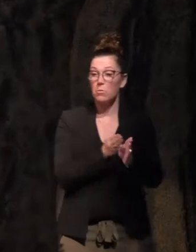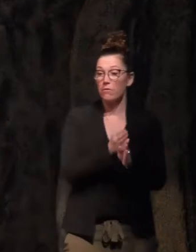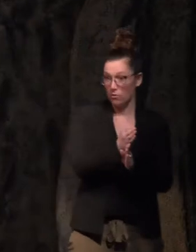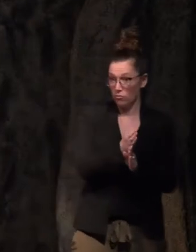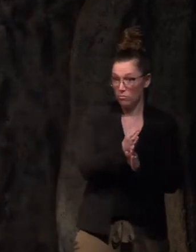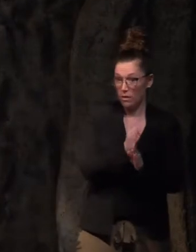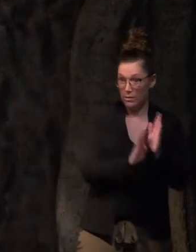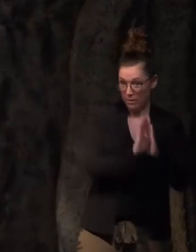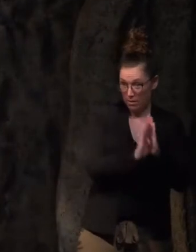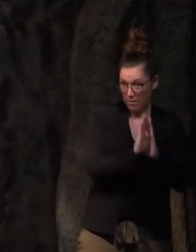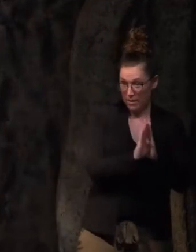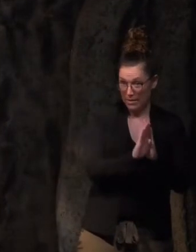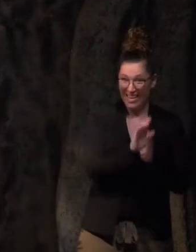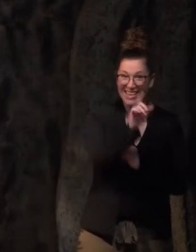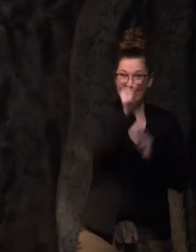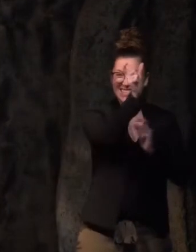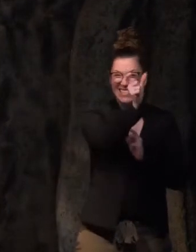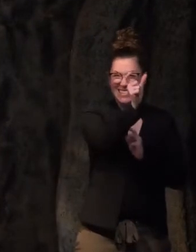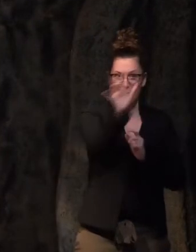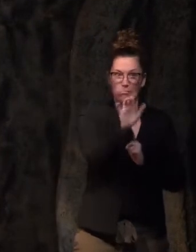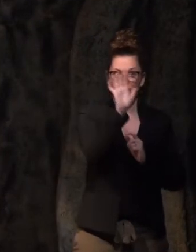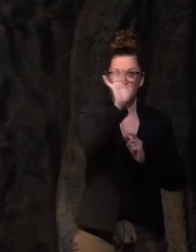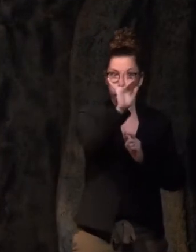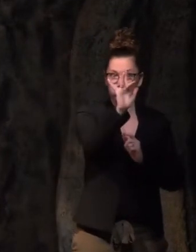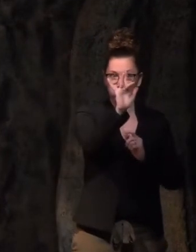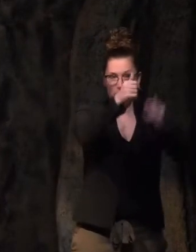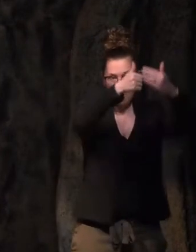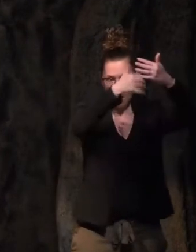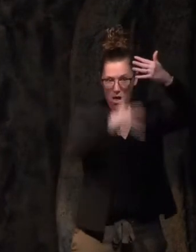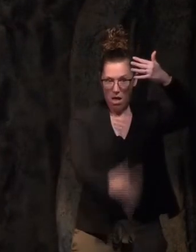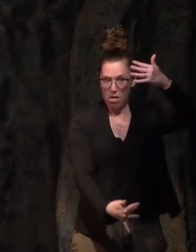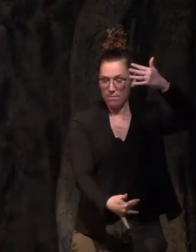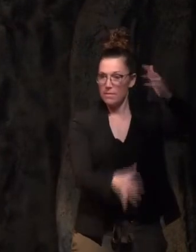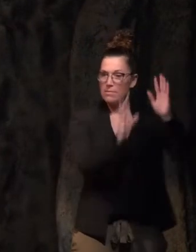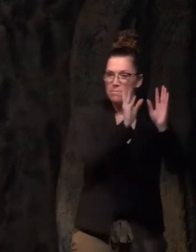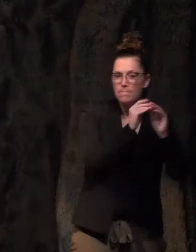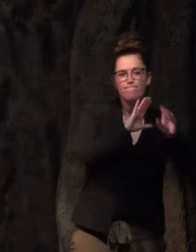and click on it, all of the sessions, all of the locations come up, you'll notice that there's a nice little